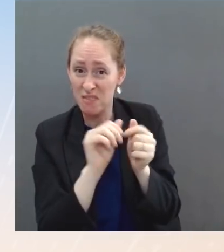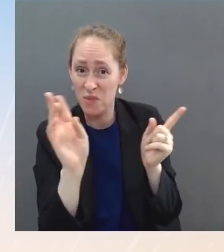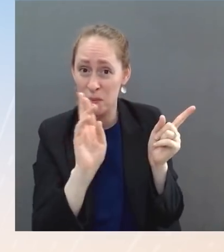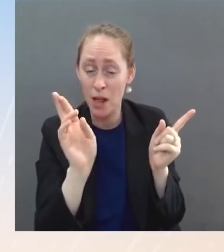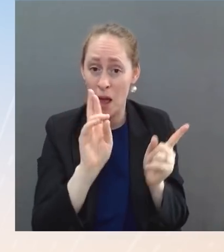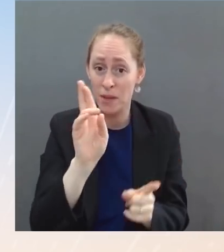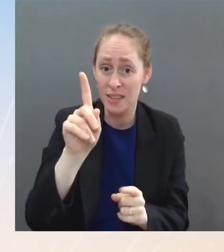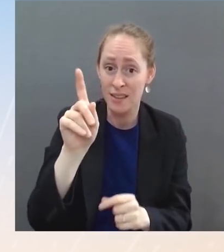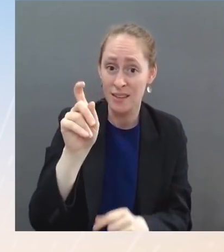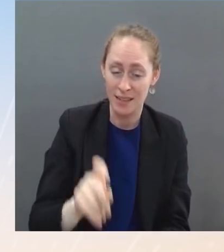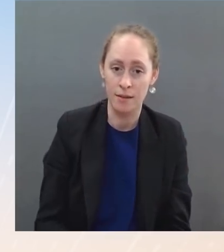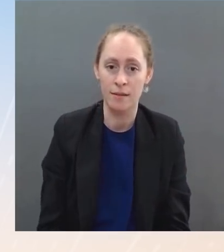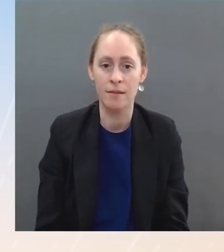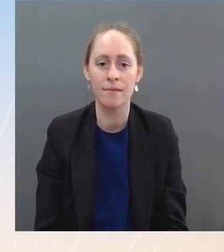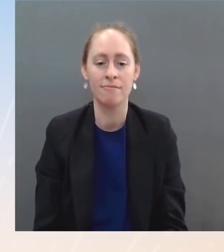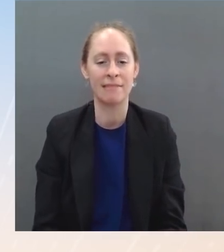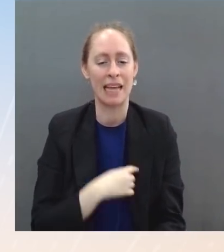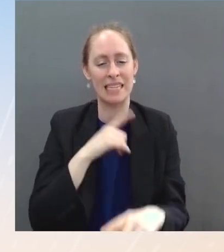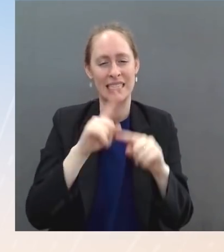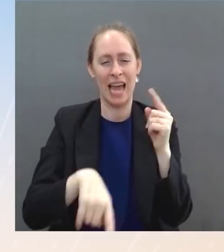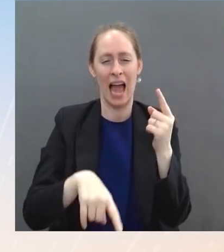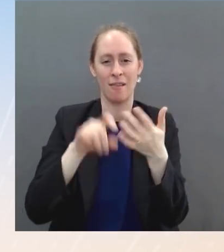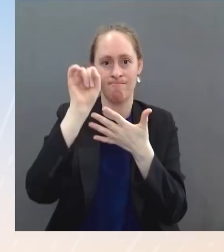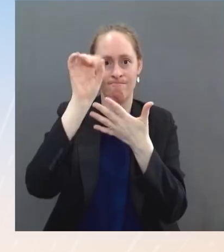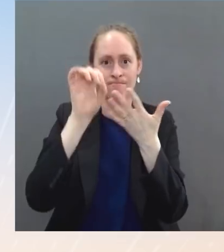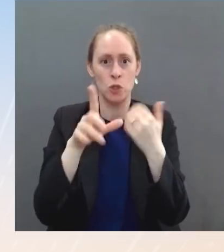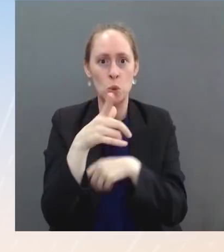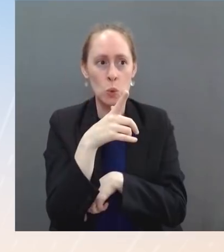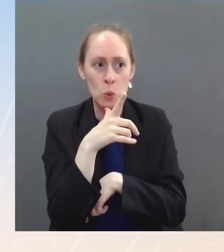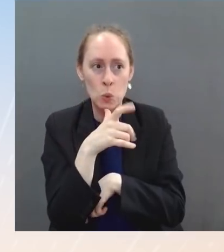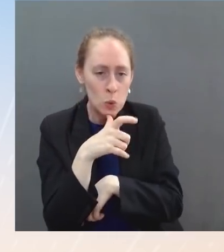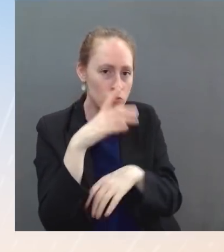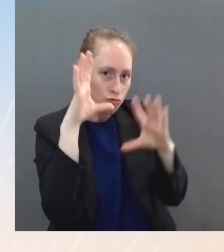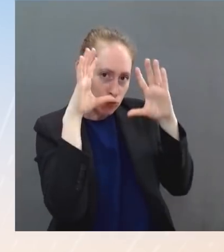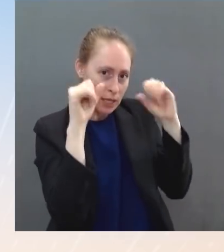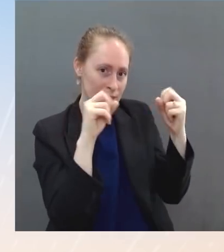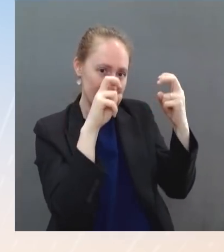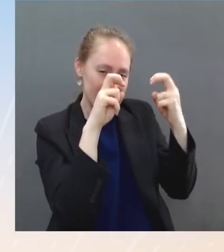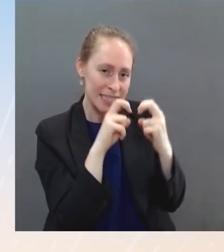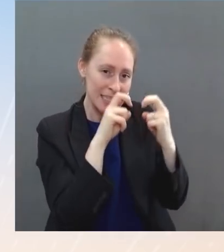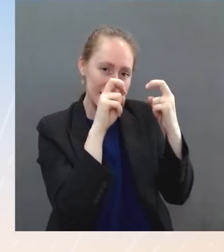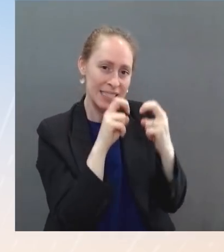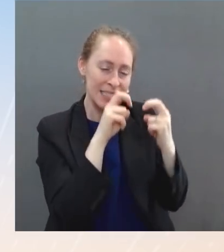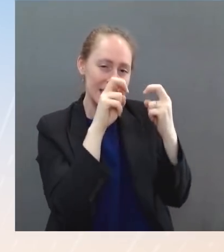I will note that it's rare that I am in the Oval Office on any given day where he doesn't just pick up the phone